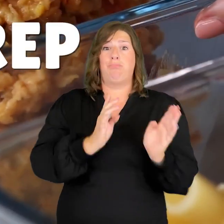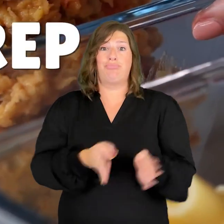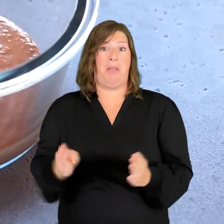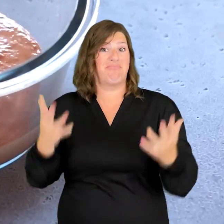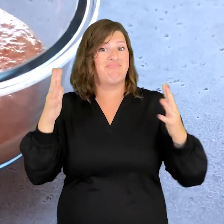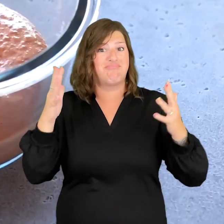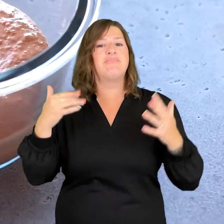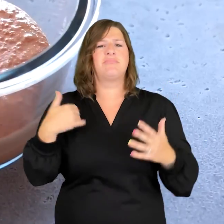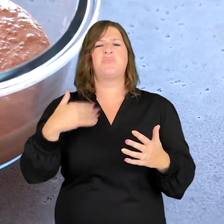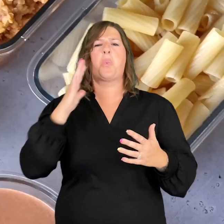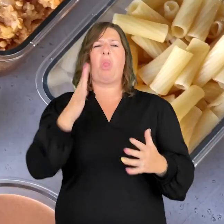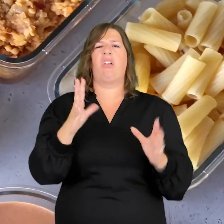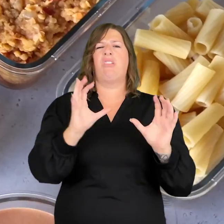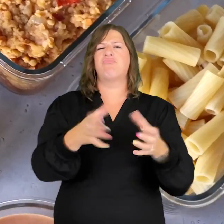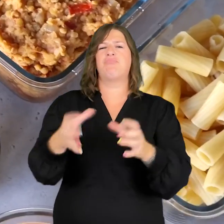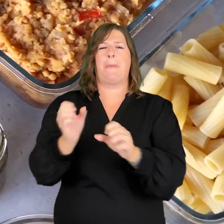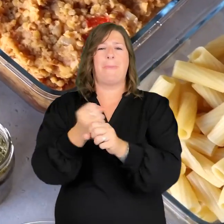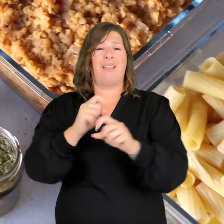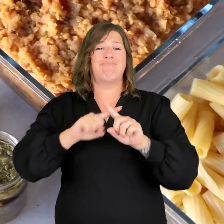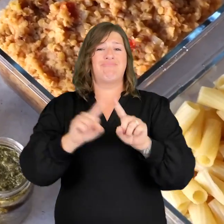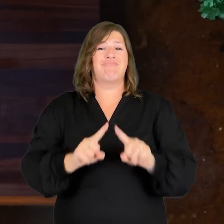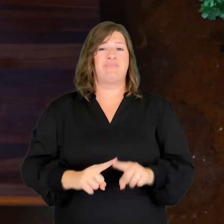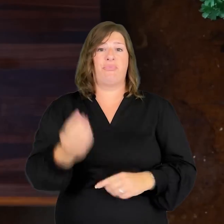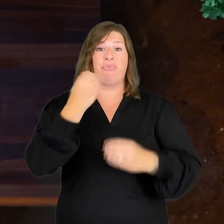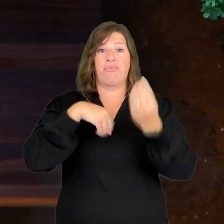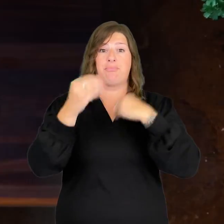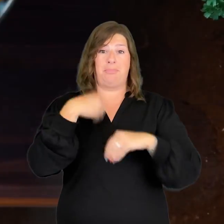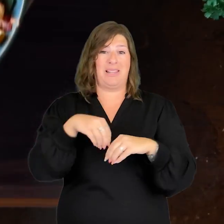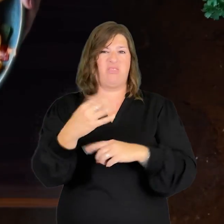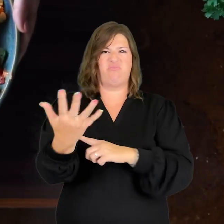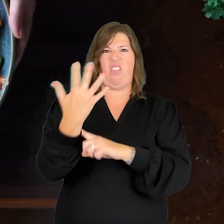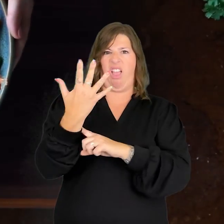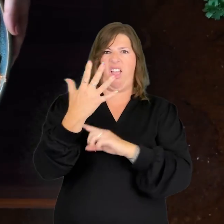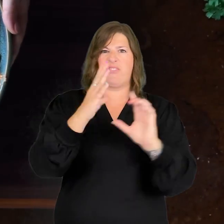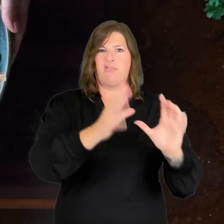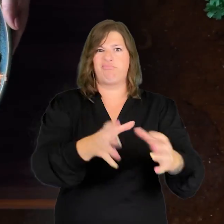to build the components that we need to then make five completely different meals that we can enjoy.